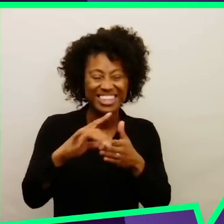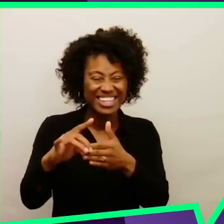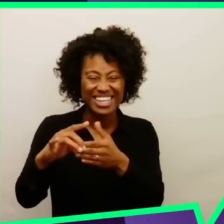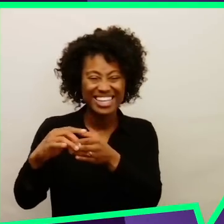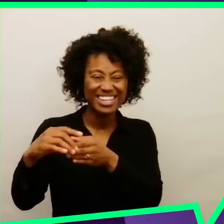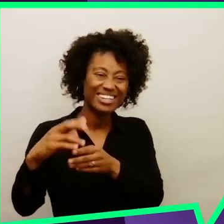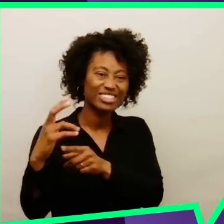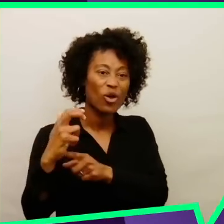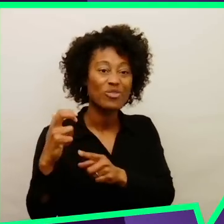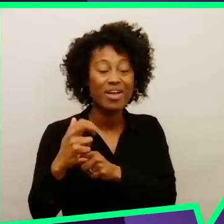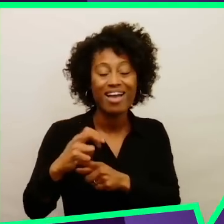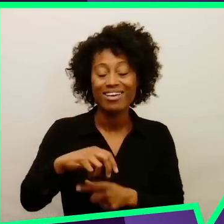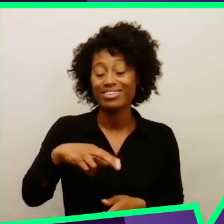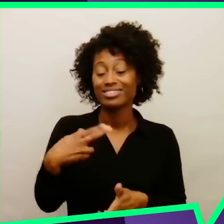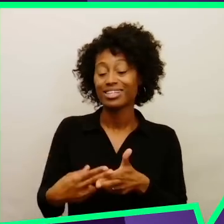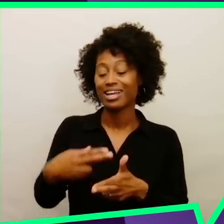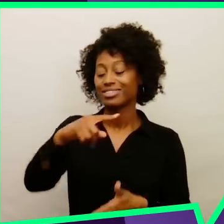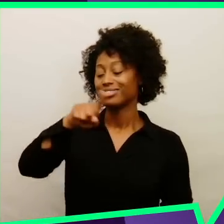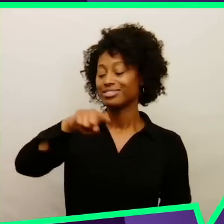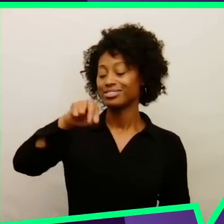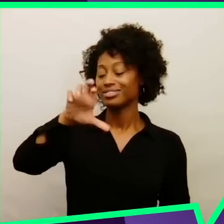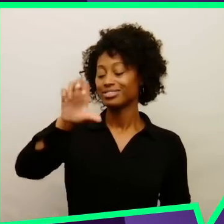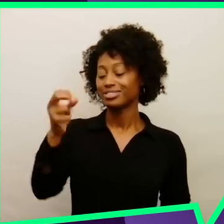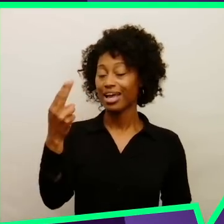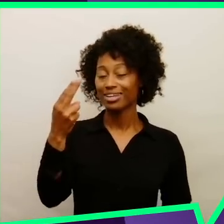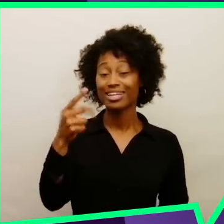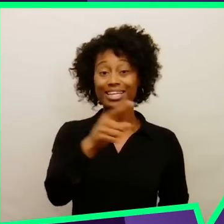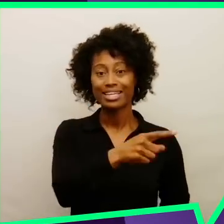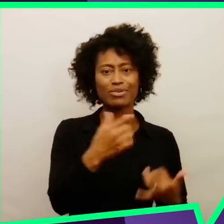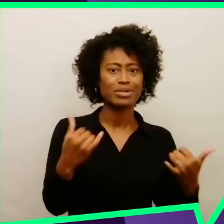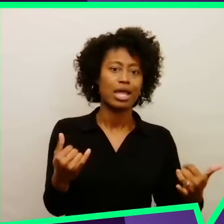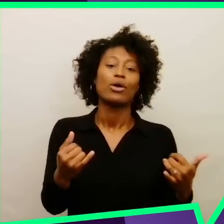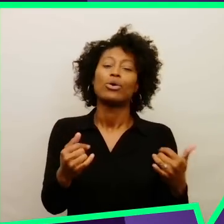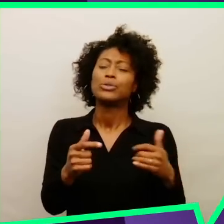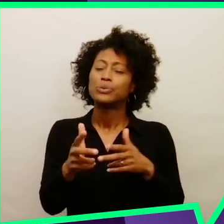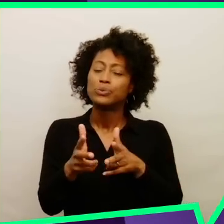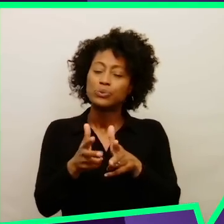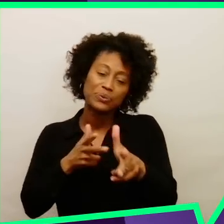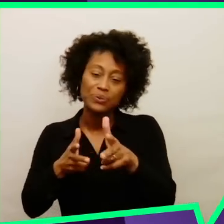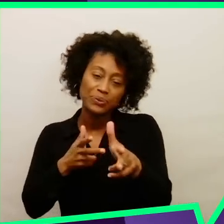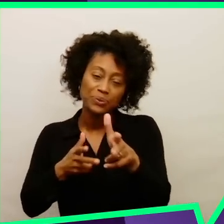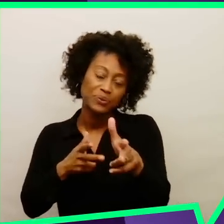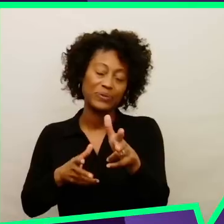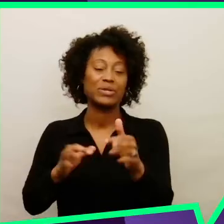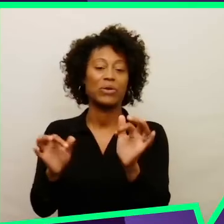You know him as Zach. He is currently rocking that copper car. And he is on that straightaway.